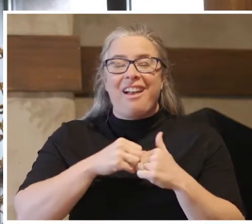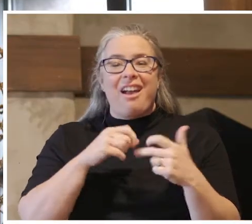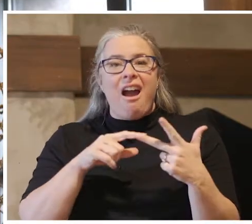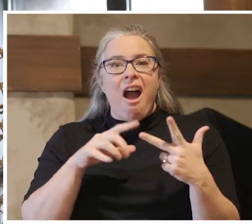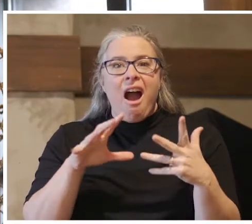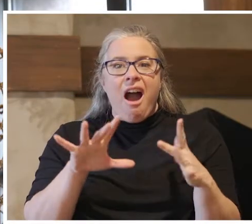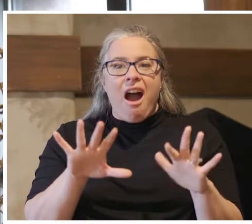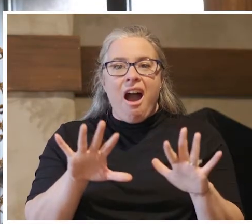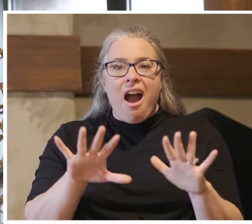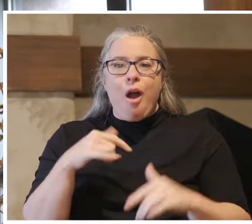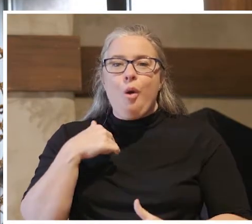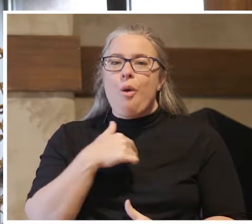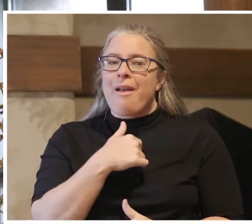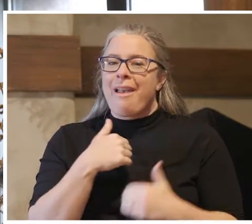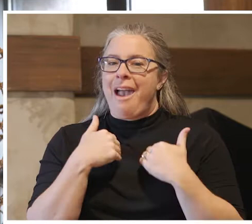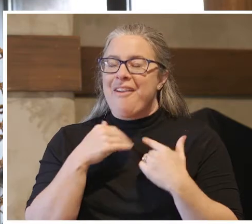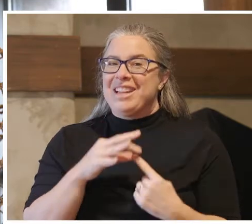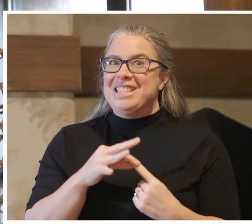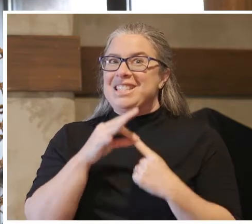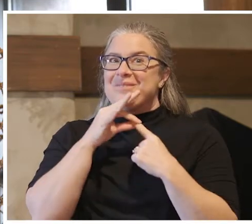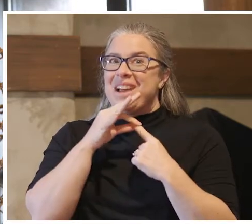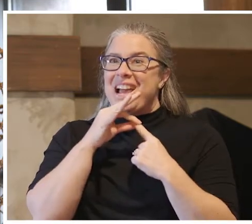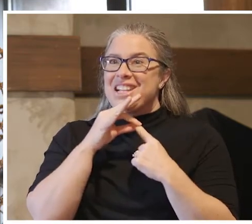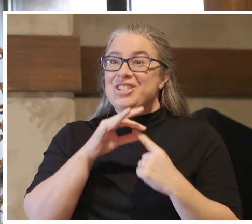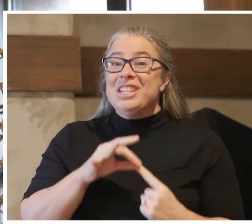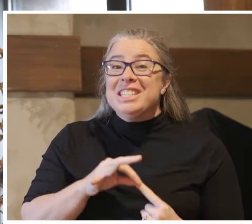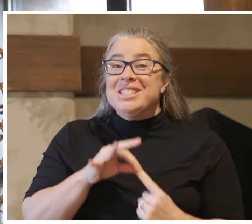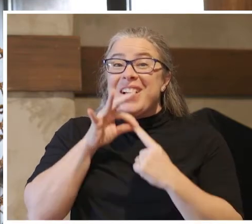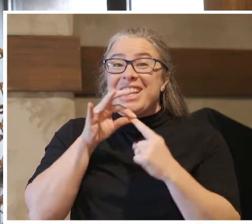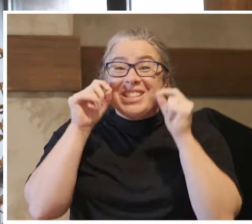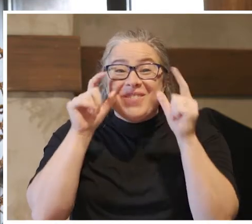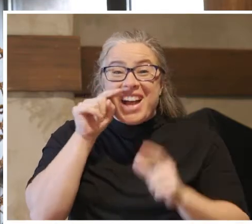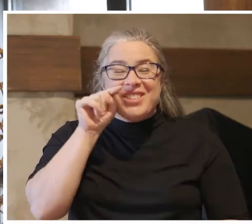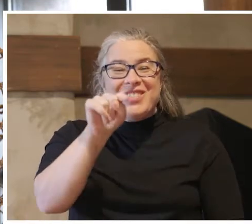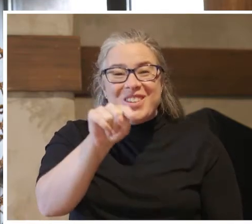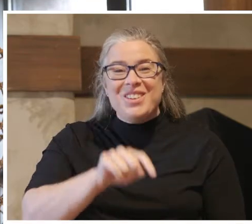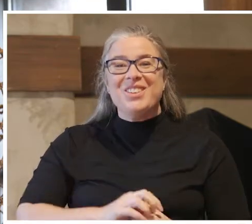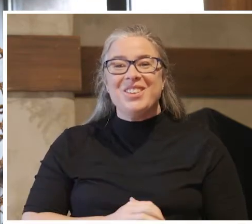and we have a special, special surprise for you all